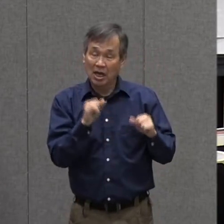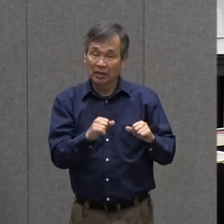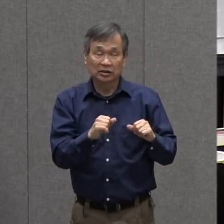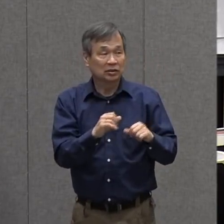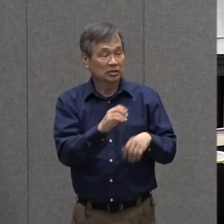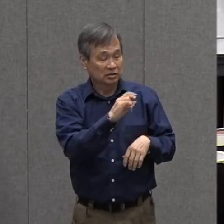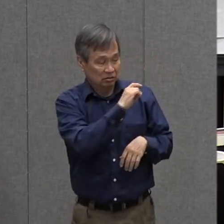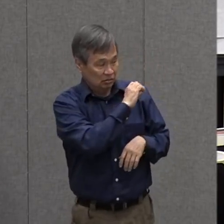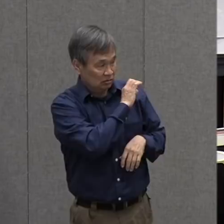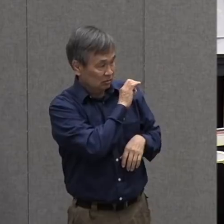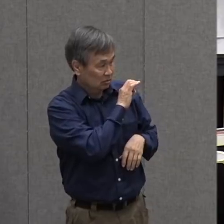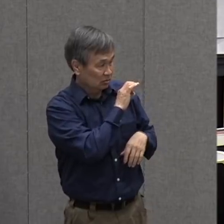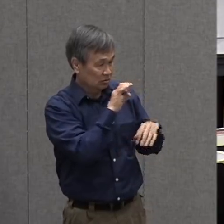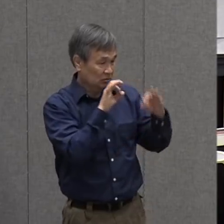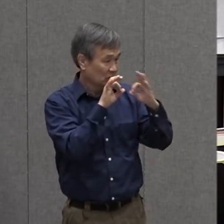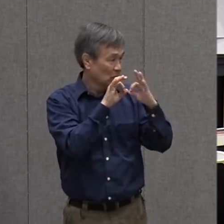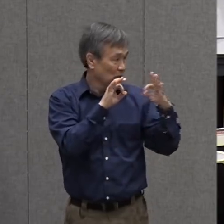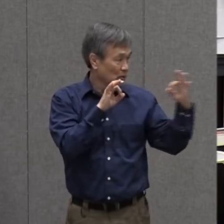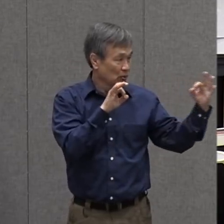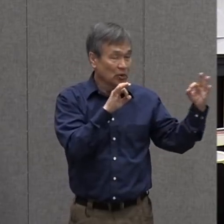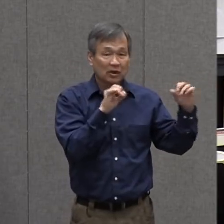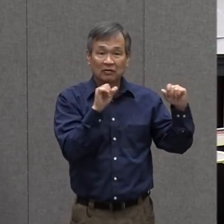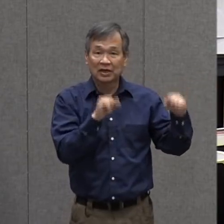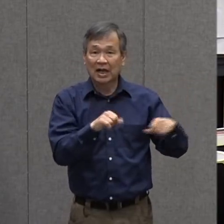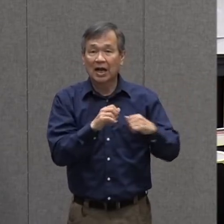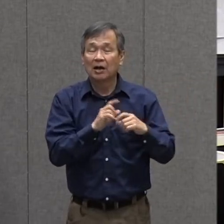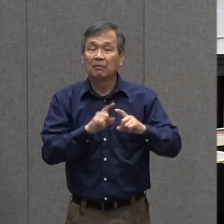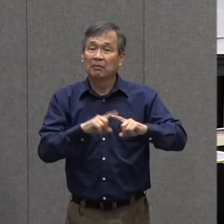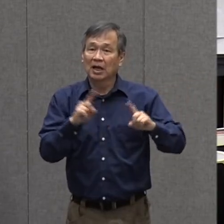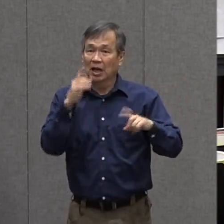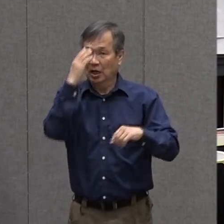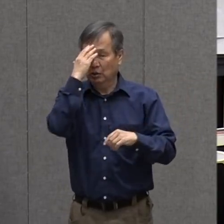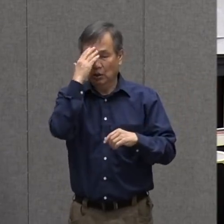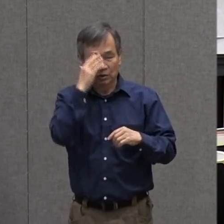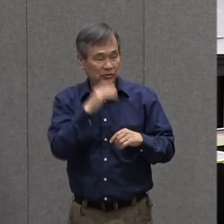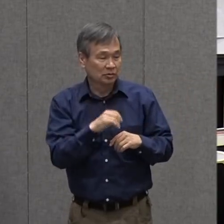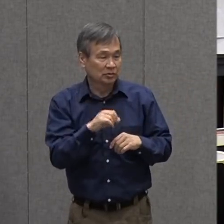things up on there if I needed to. But I know that 10 plus 10 is 20.